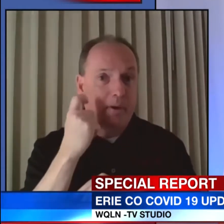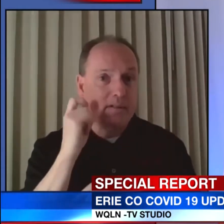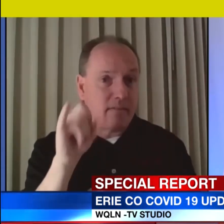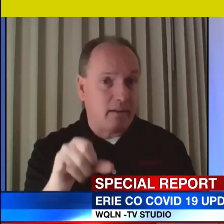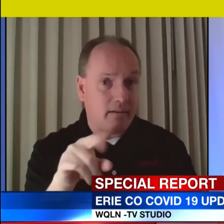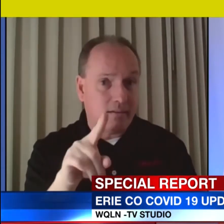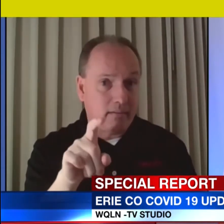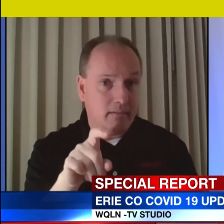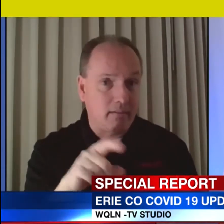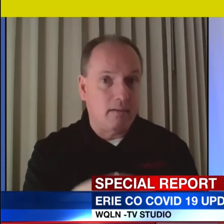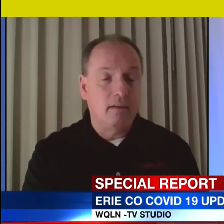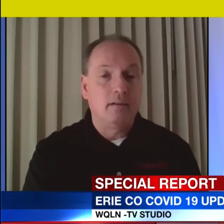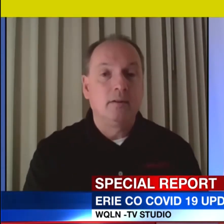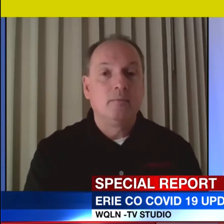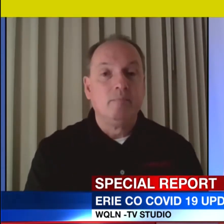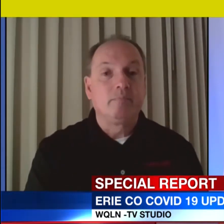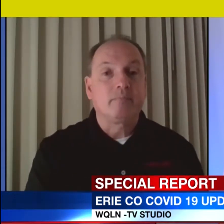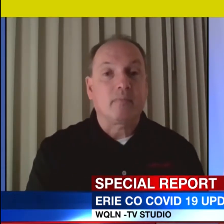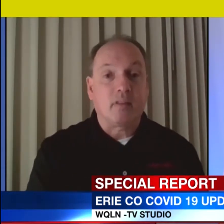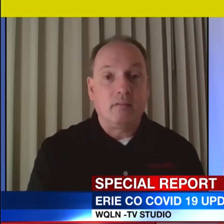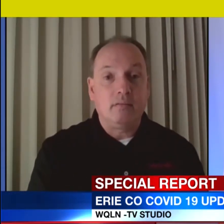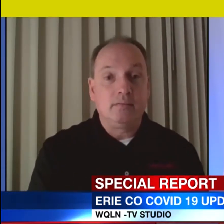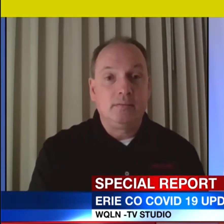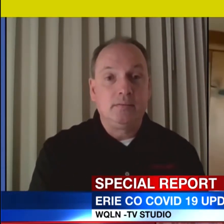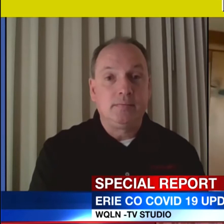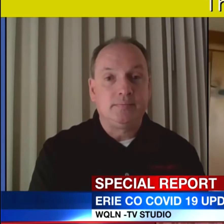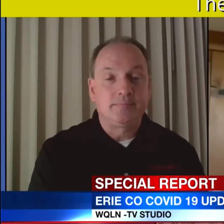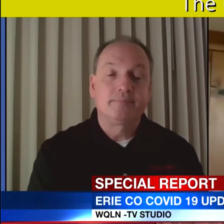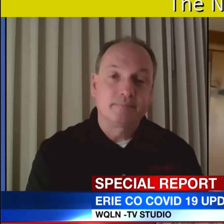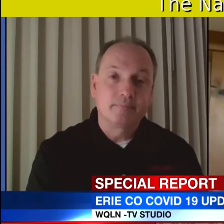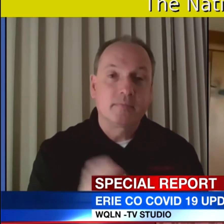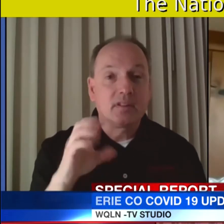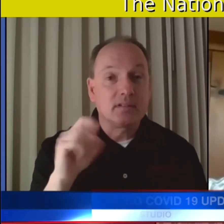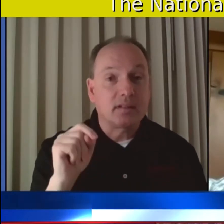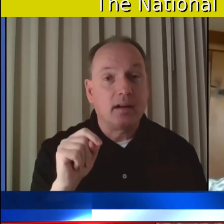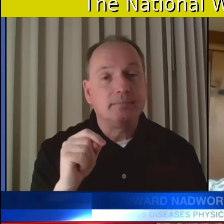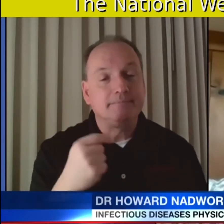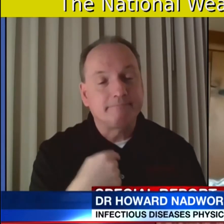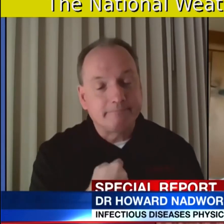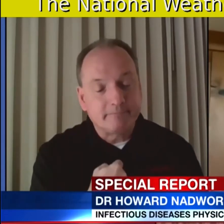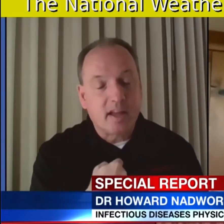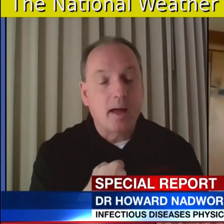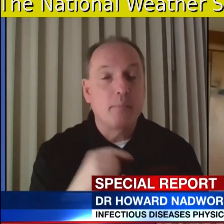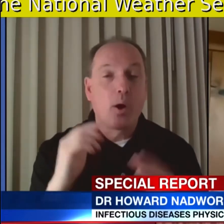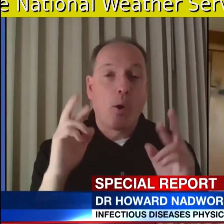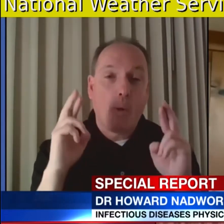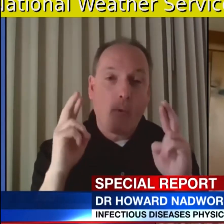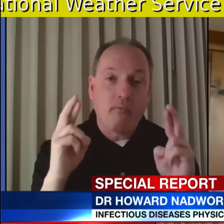WE HAVE EASTER COMING UP. IS IT YOUR GUESS THAT WE'LL SEE MORE OF A SURGE WITH THE